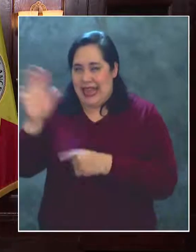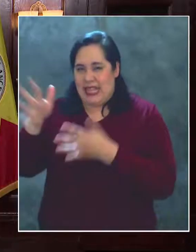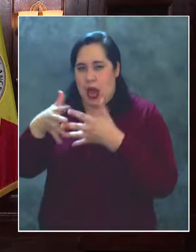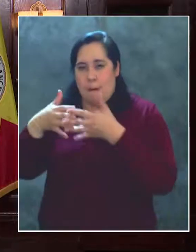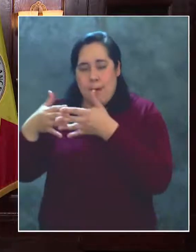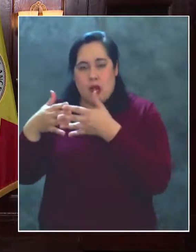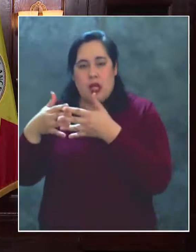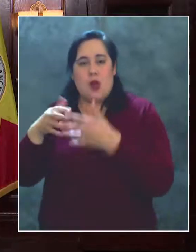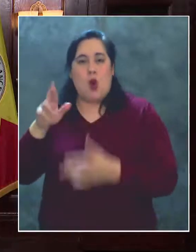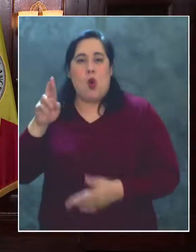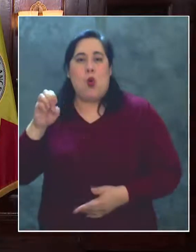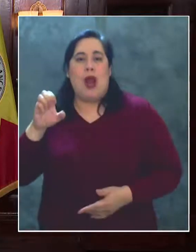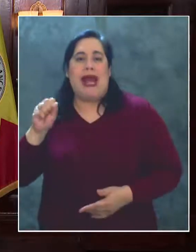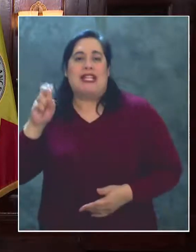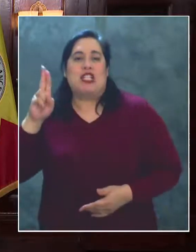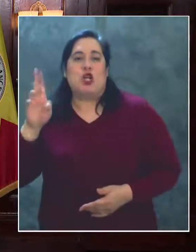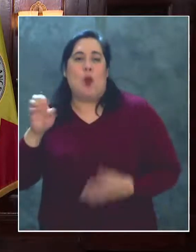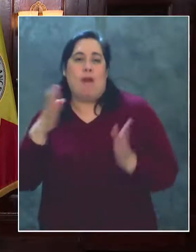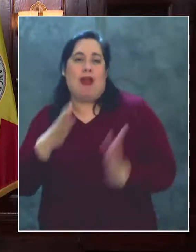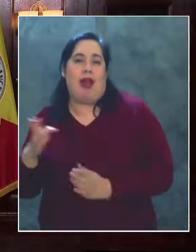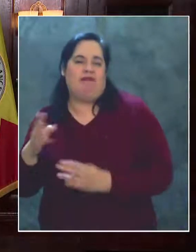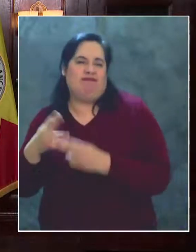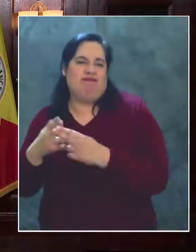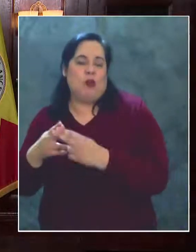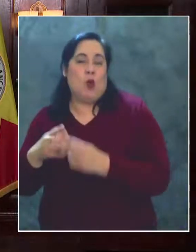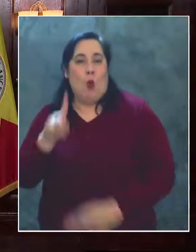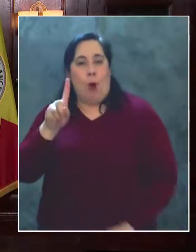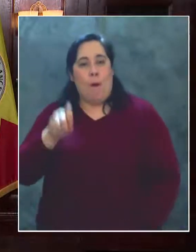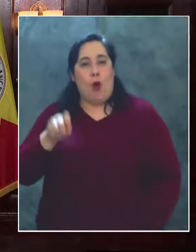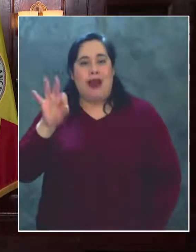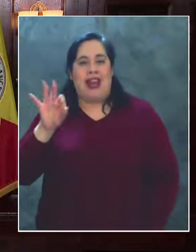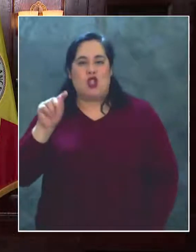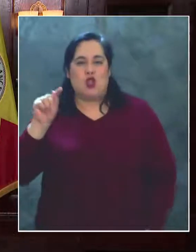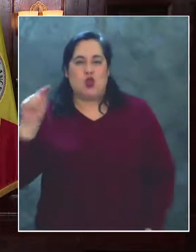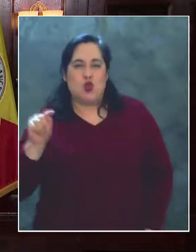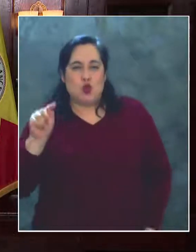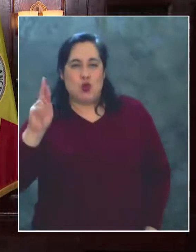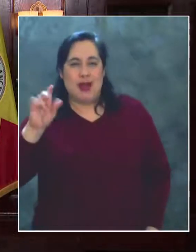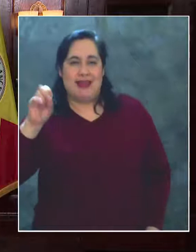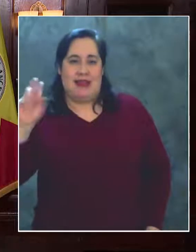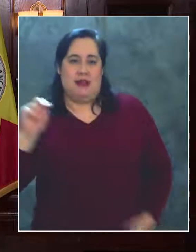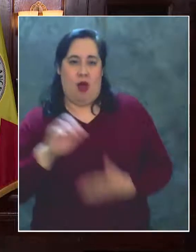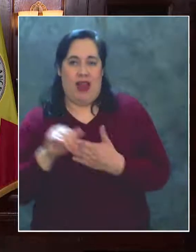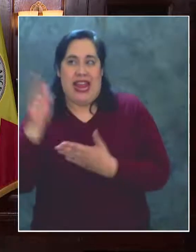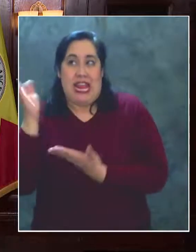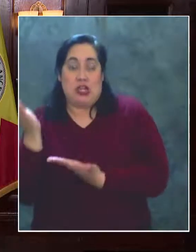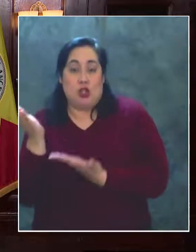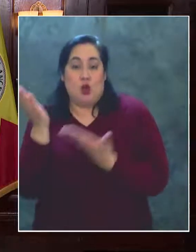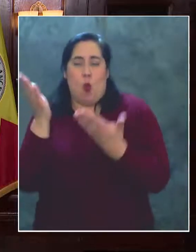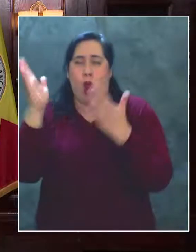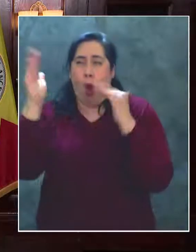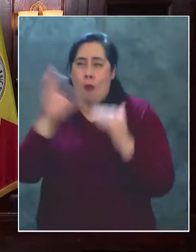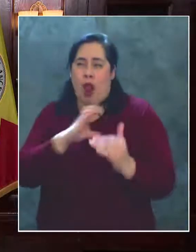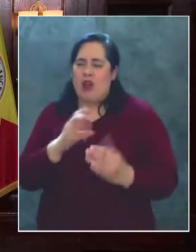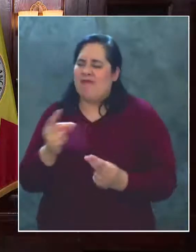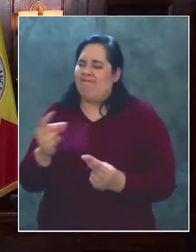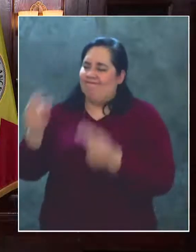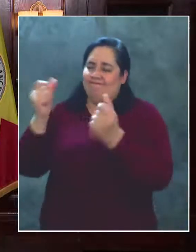PRESIDENT-ELECT TODAY, WAS HIS AMERICAN RESCUE PLAN, 1.9 TRILLION DOLLARS THAT HE'S INTRODUCING AND THAT WE HOPE